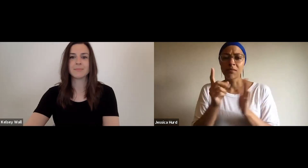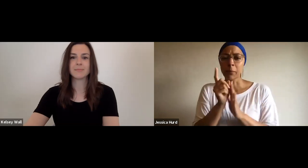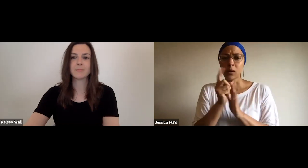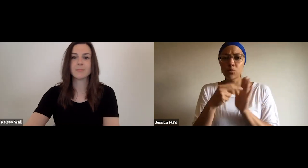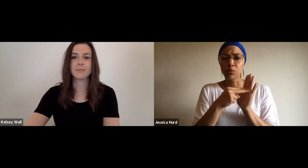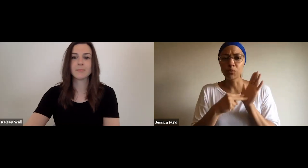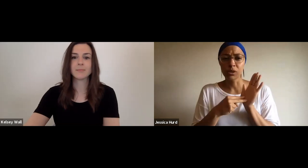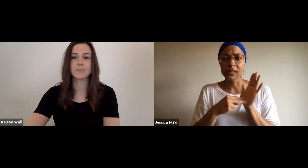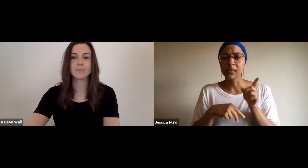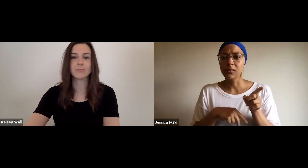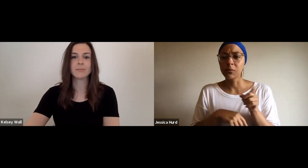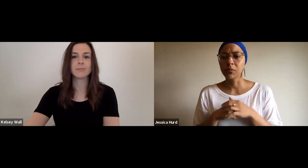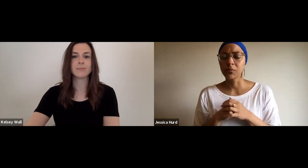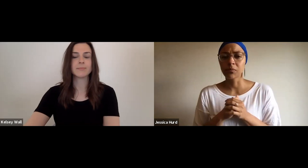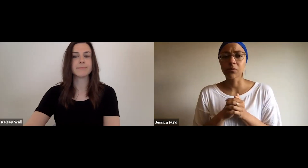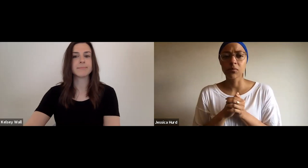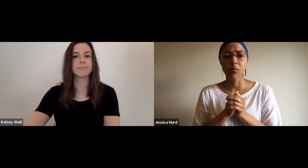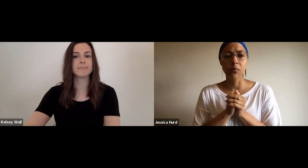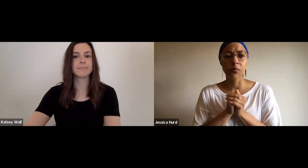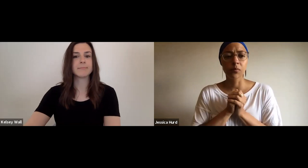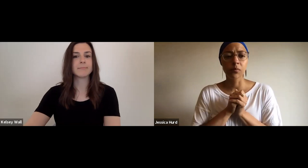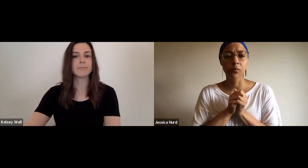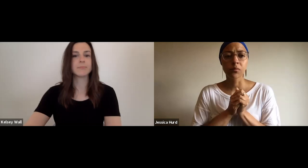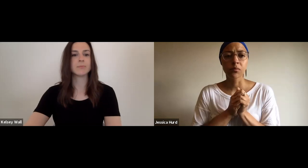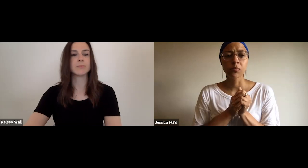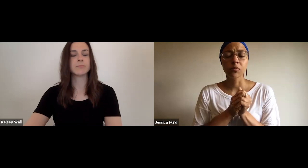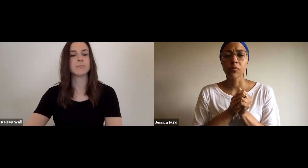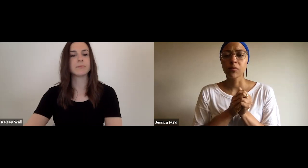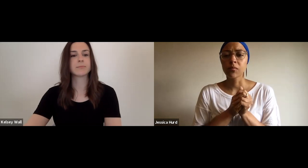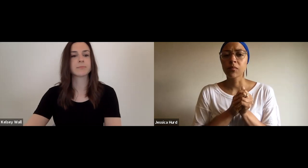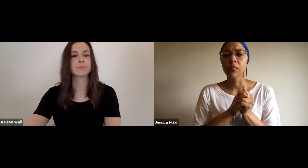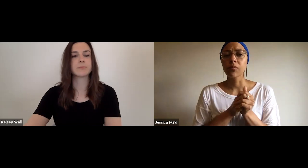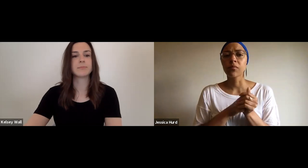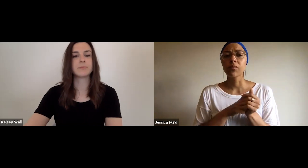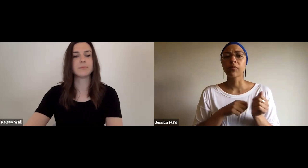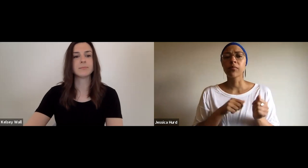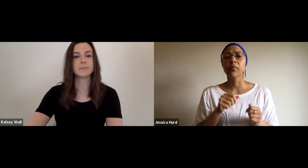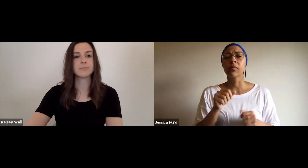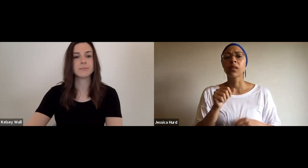in a negative way, too. I'm gonna give you a moment just to look at the slide and read the differences